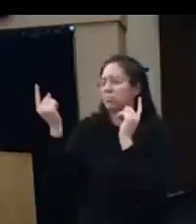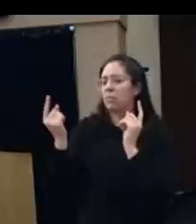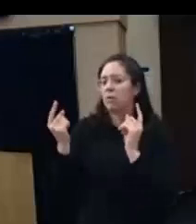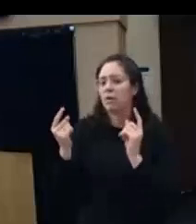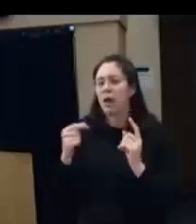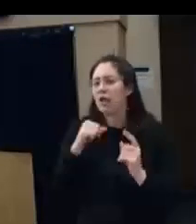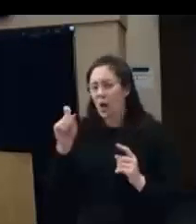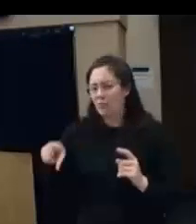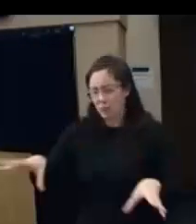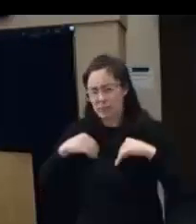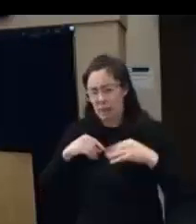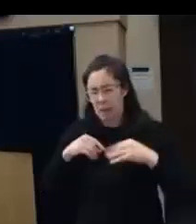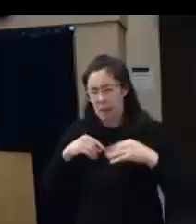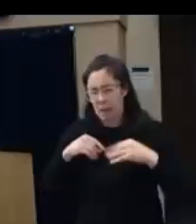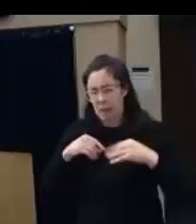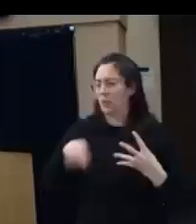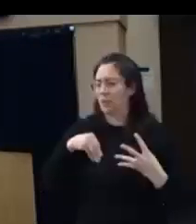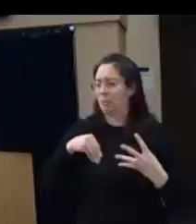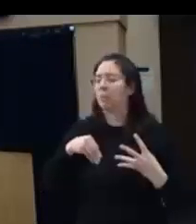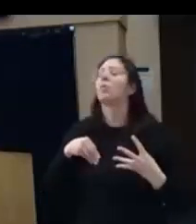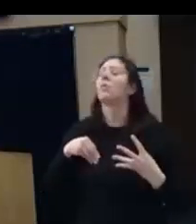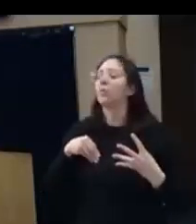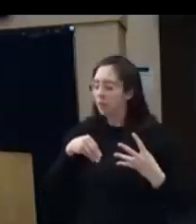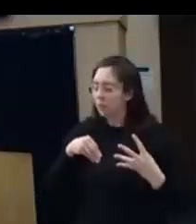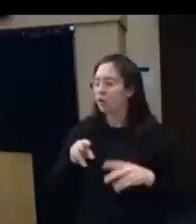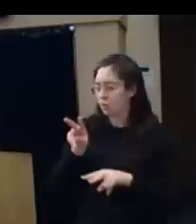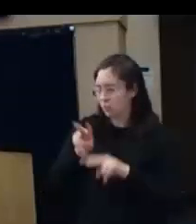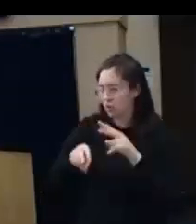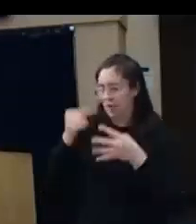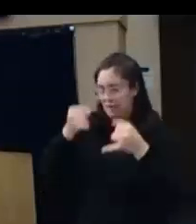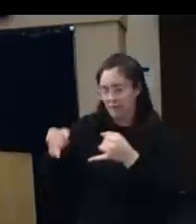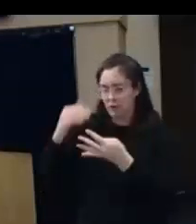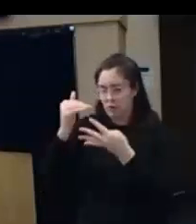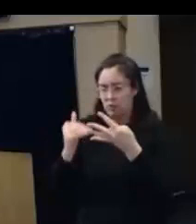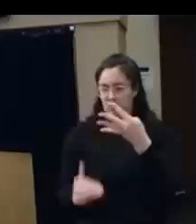to accept this I don't want to so when you look at the individual items it kind of helps people